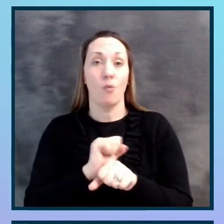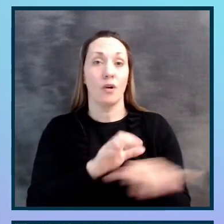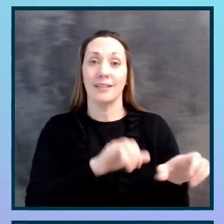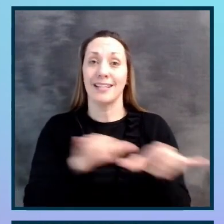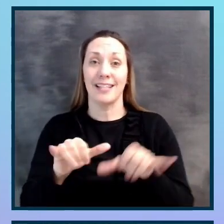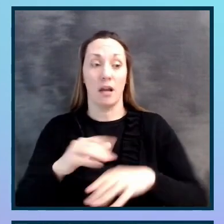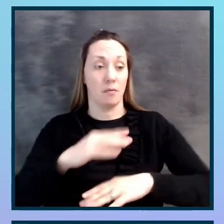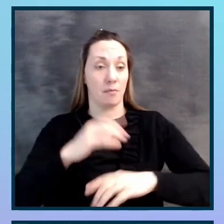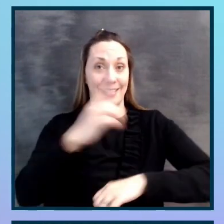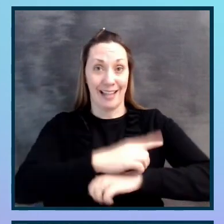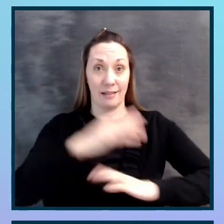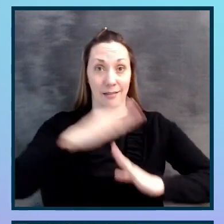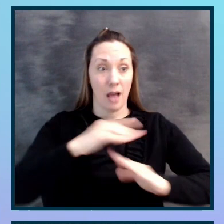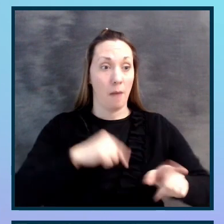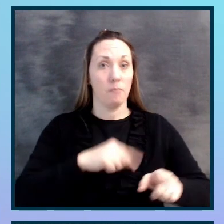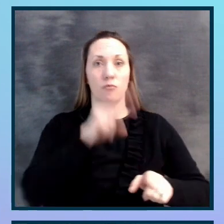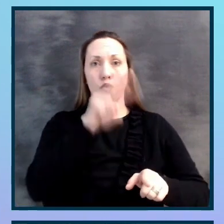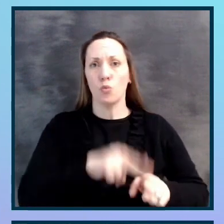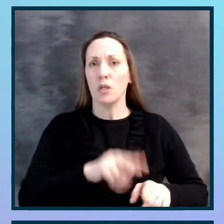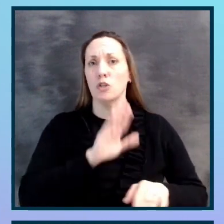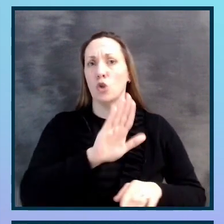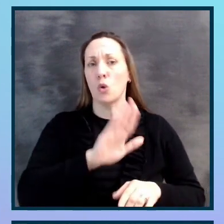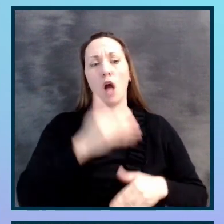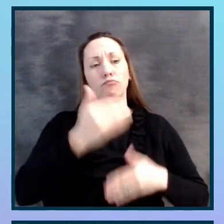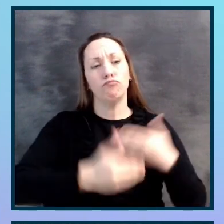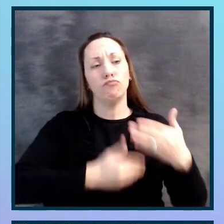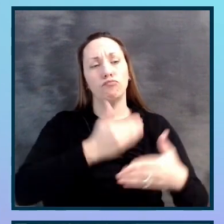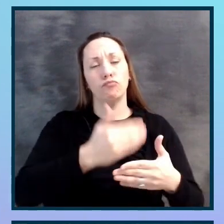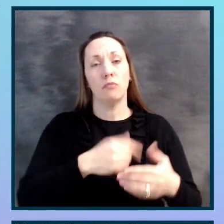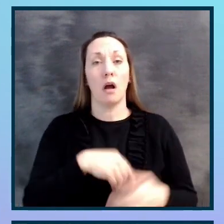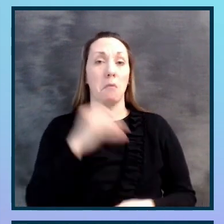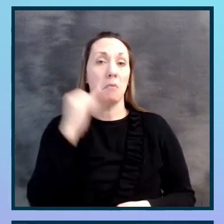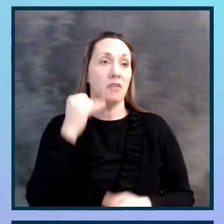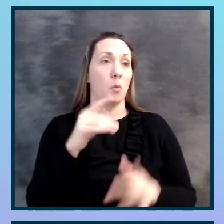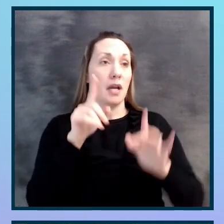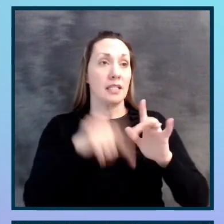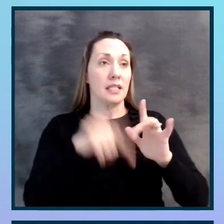You can read through the clip at your own pace, jump ahead to a specific part of the clip